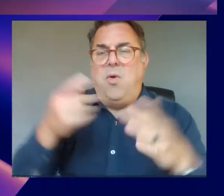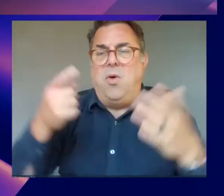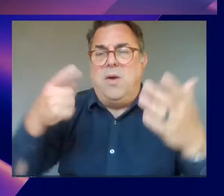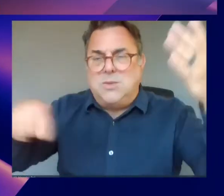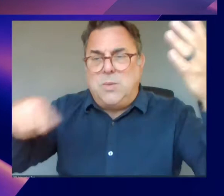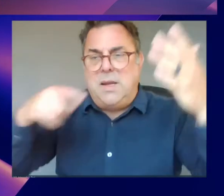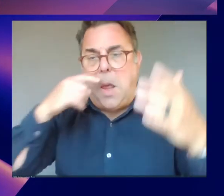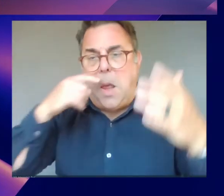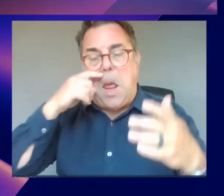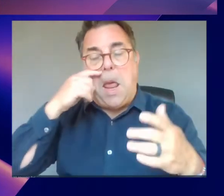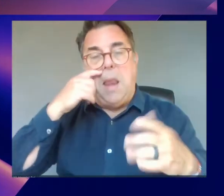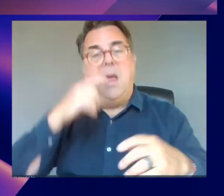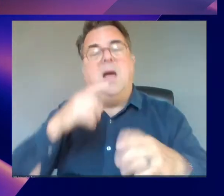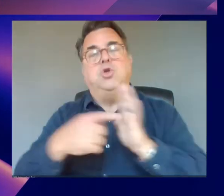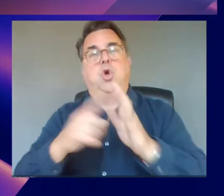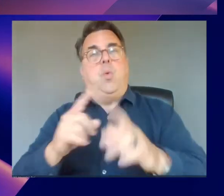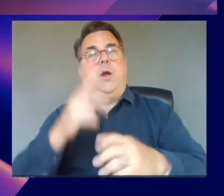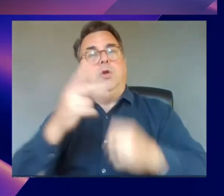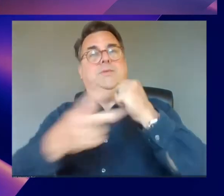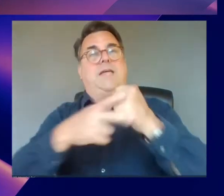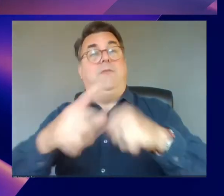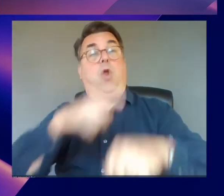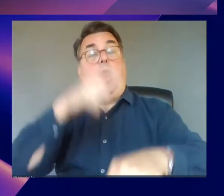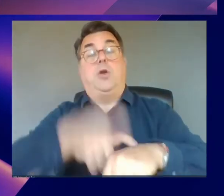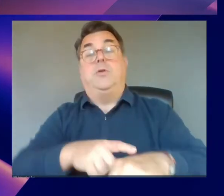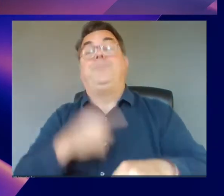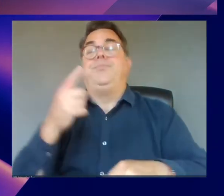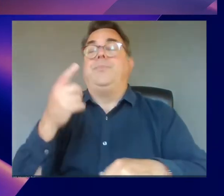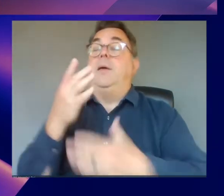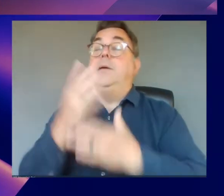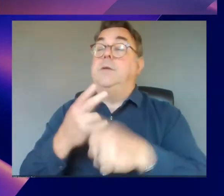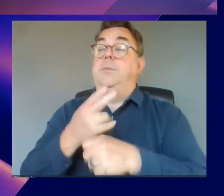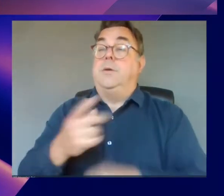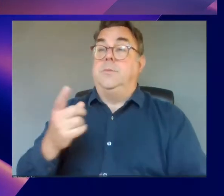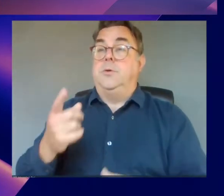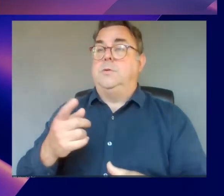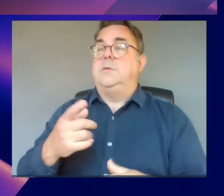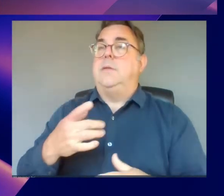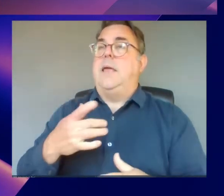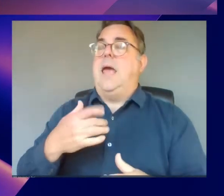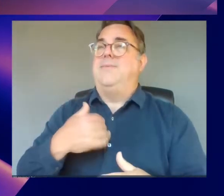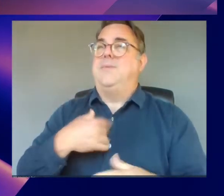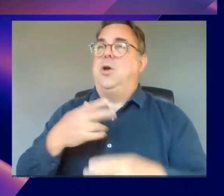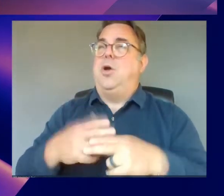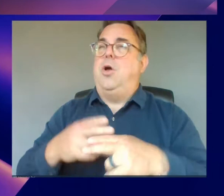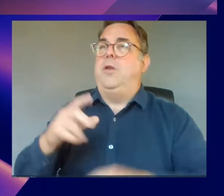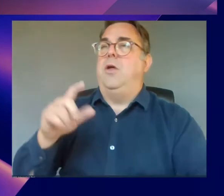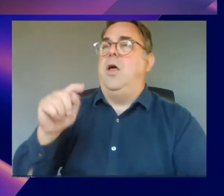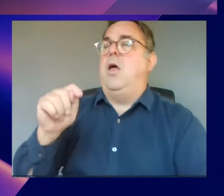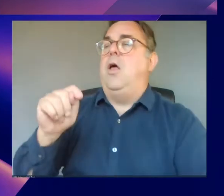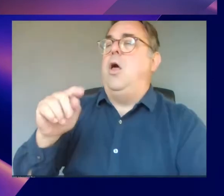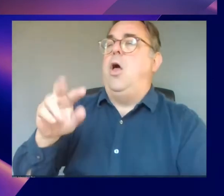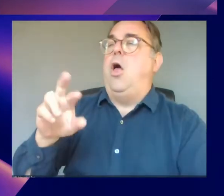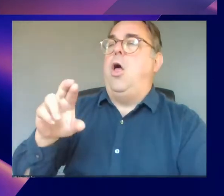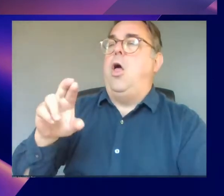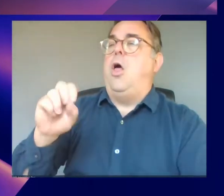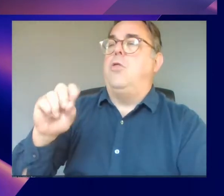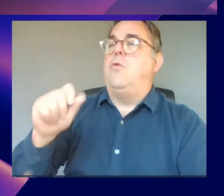I'll give you an example there where we have customers that will do throttling with a feature flag. So they want it, maybe it's like a transactions per second,